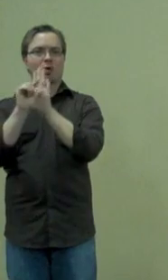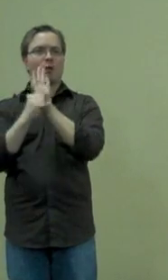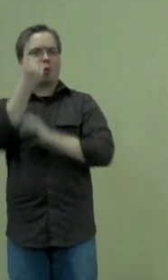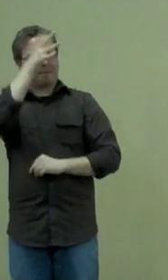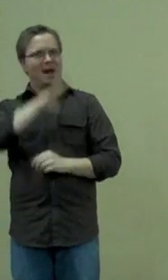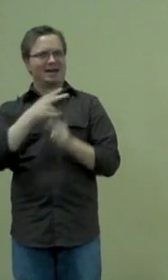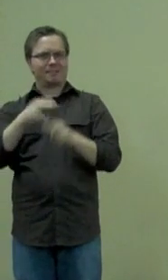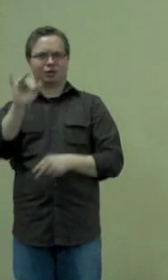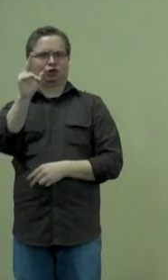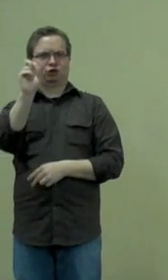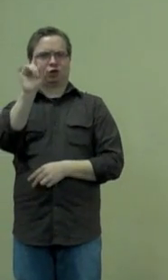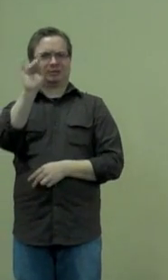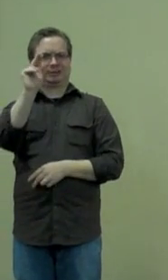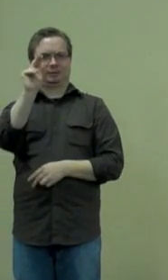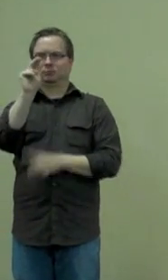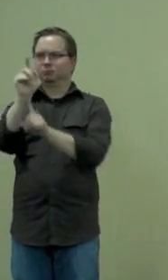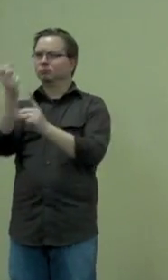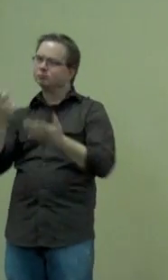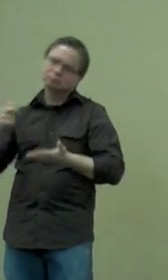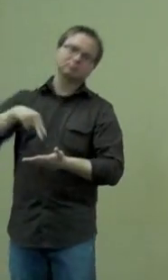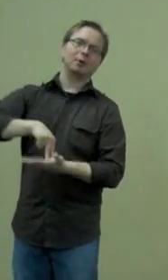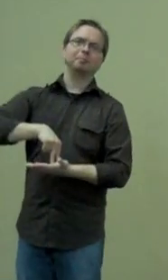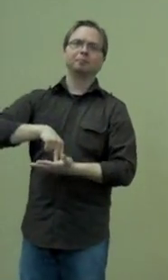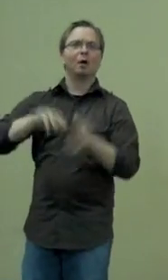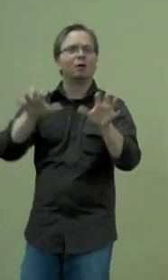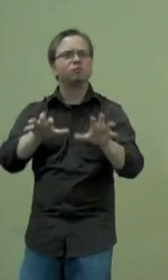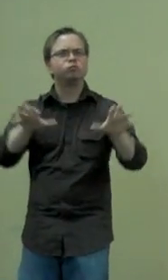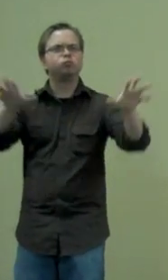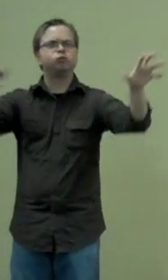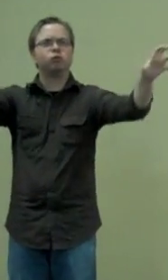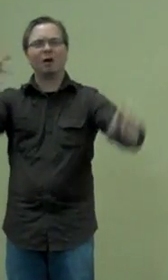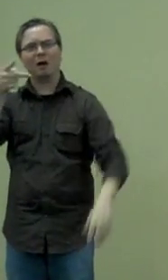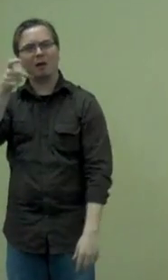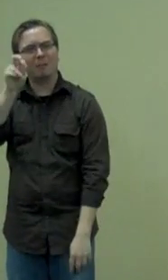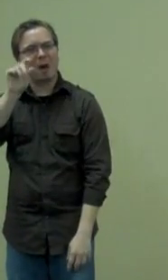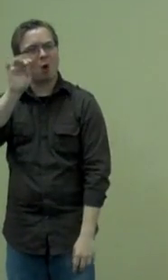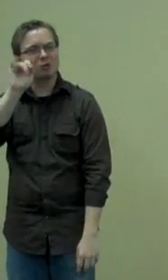He stood up in a room full of Pentecostal Christians. I couldn't believe he did this.